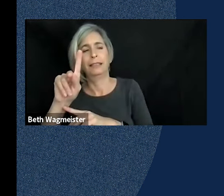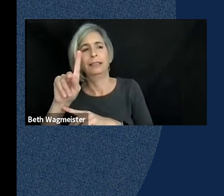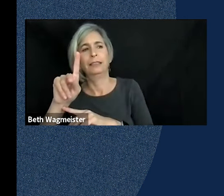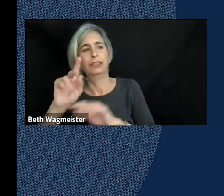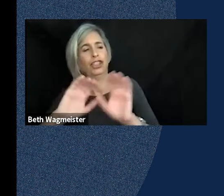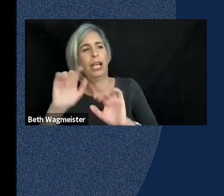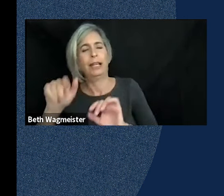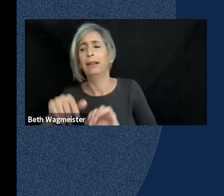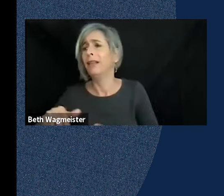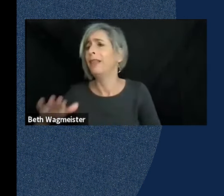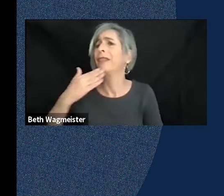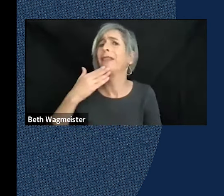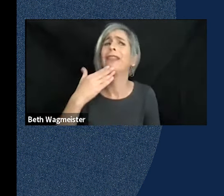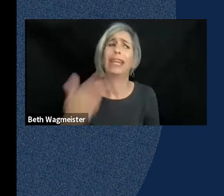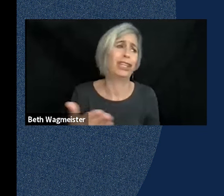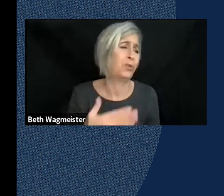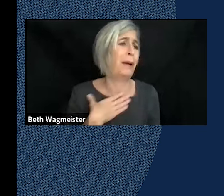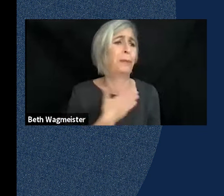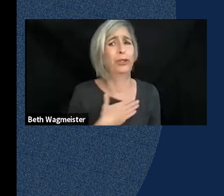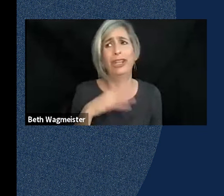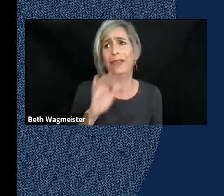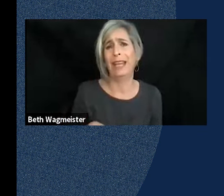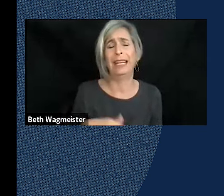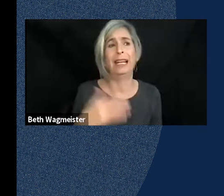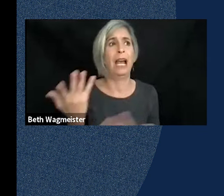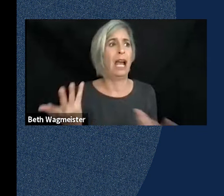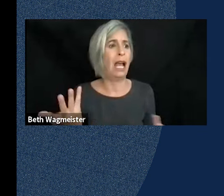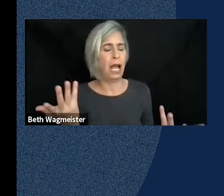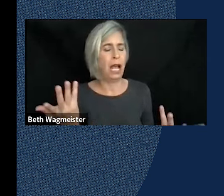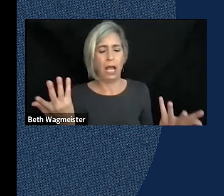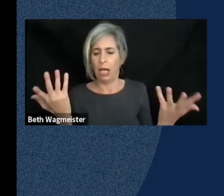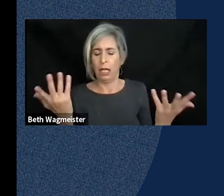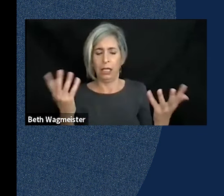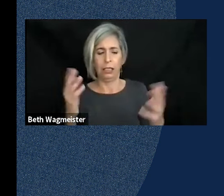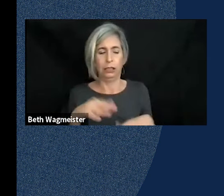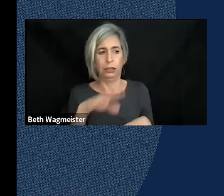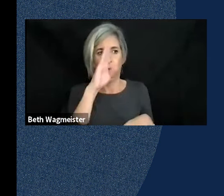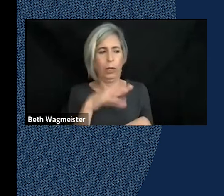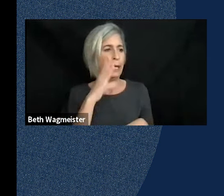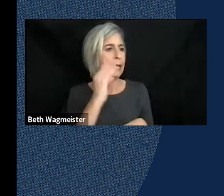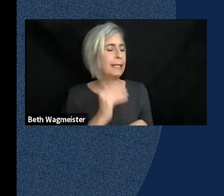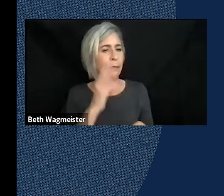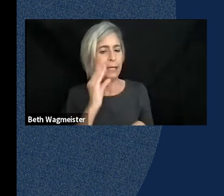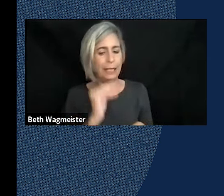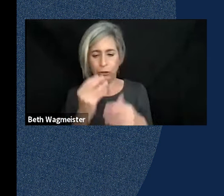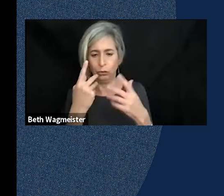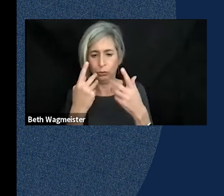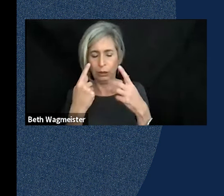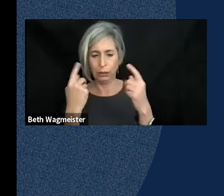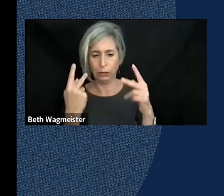Yeah, I mean, a lot of this stuff is like, you know, born from just like the direct experience of trying to solve some real problems at scale.